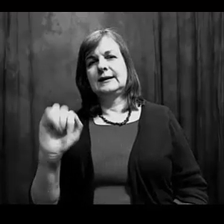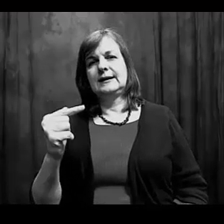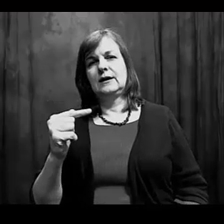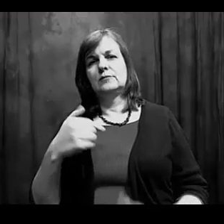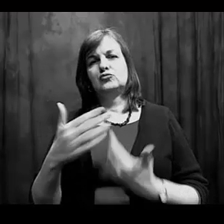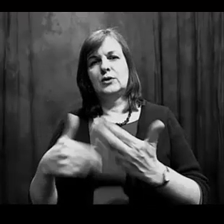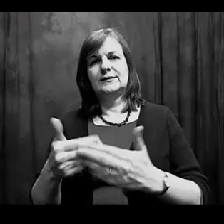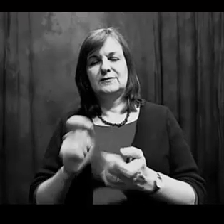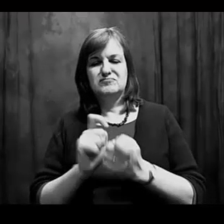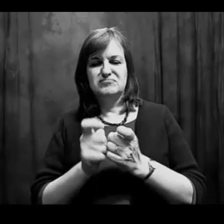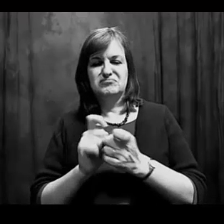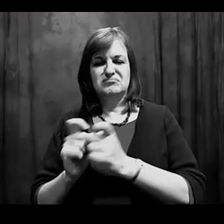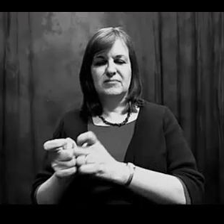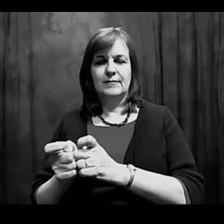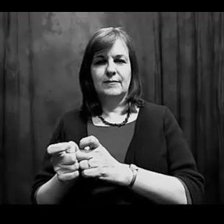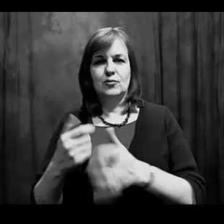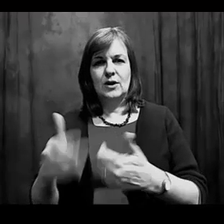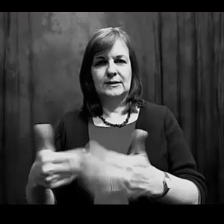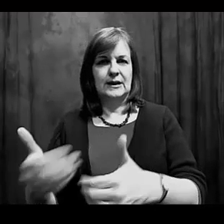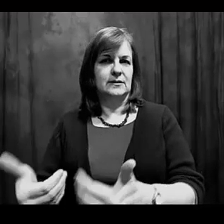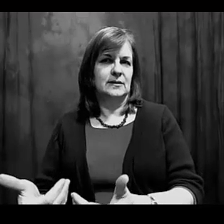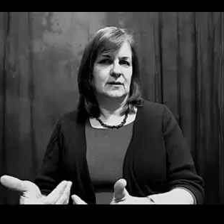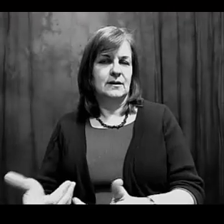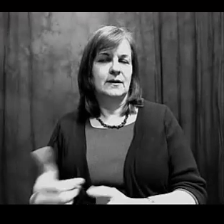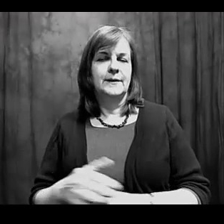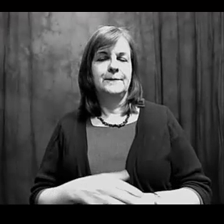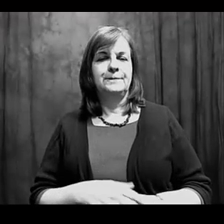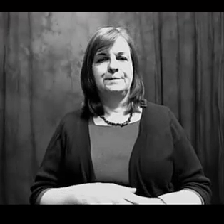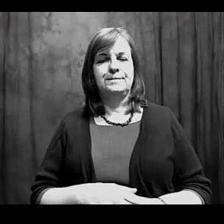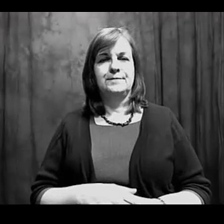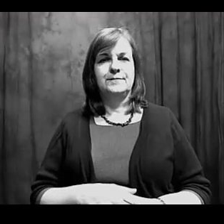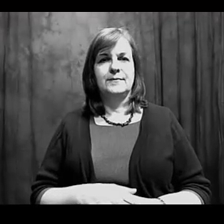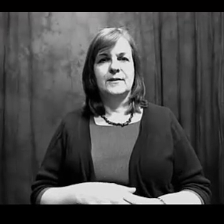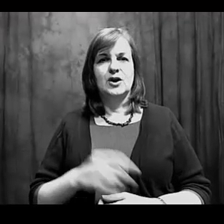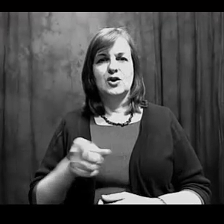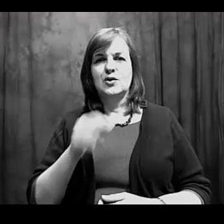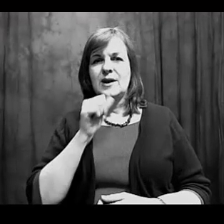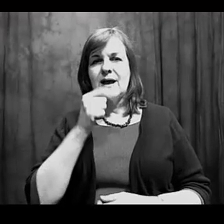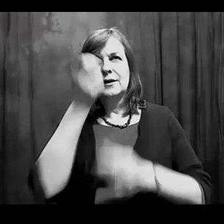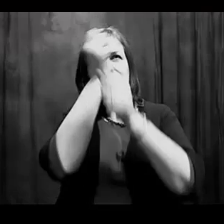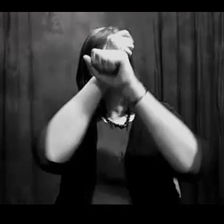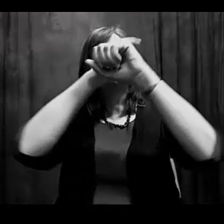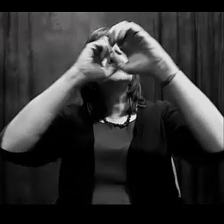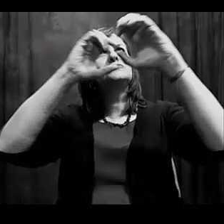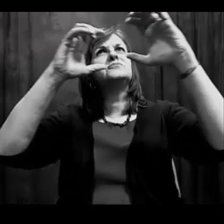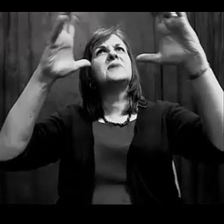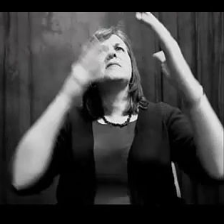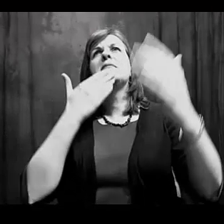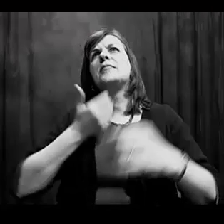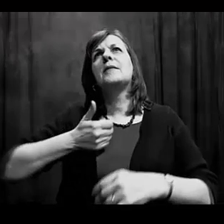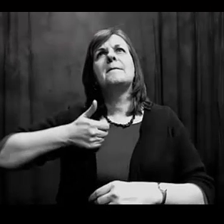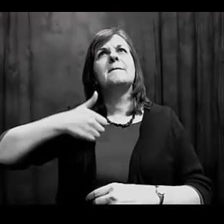so will we have to look at is that evolution is not going to lead to perfection